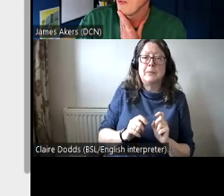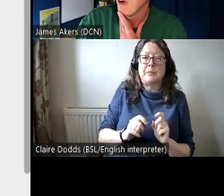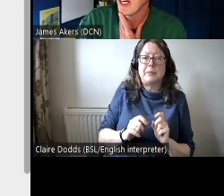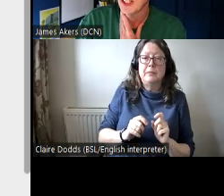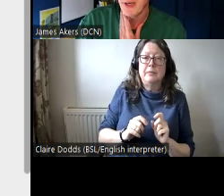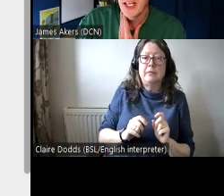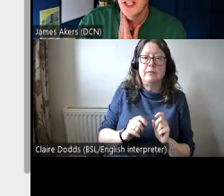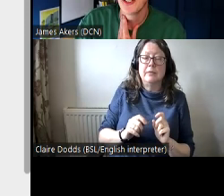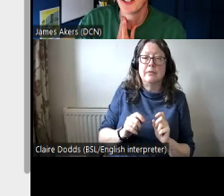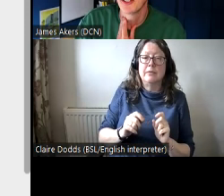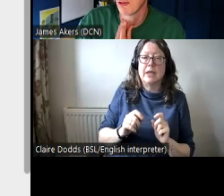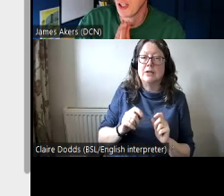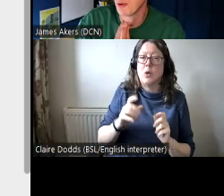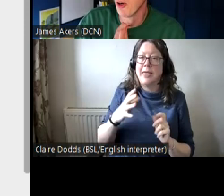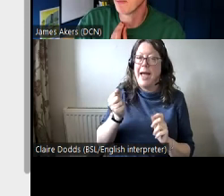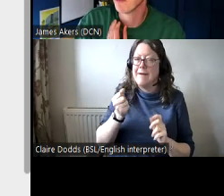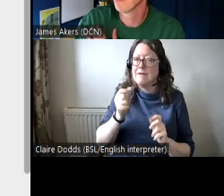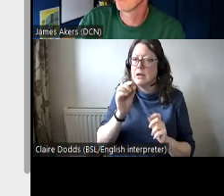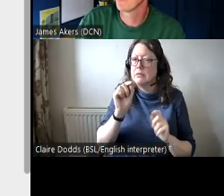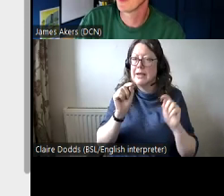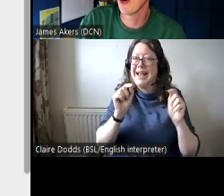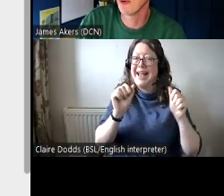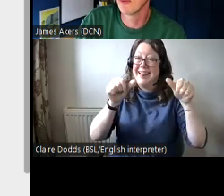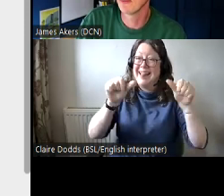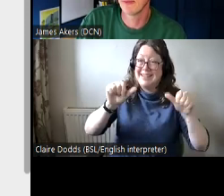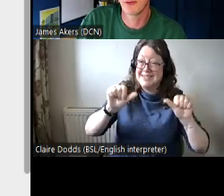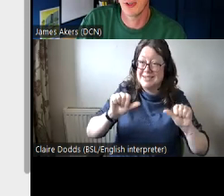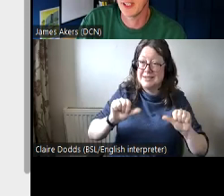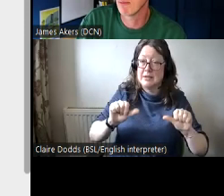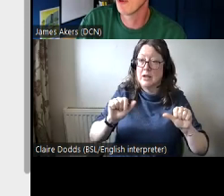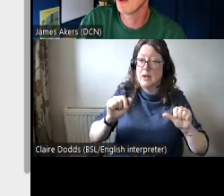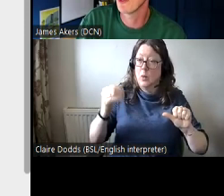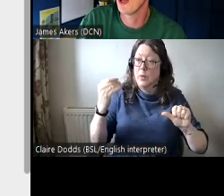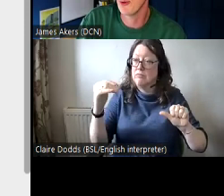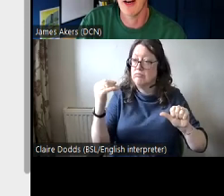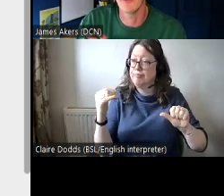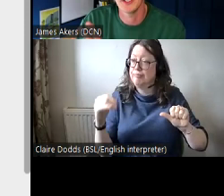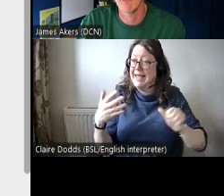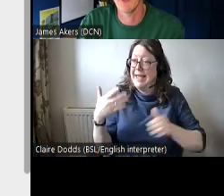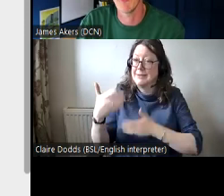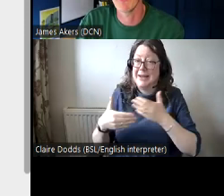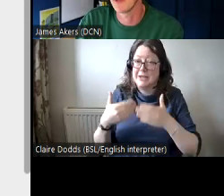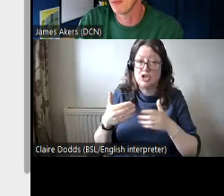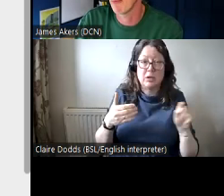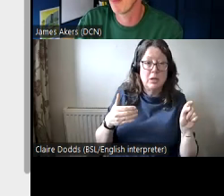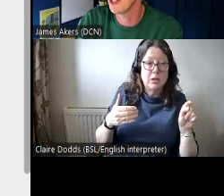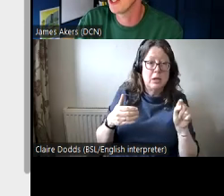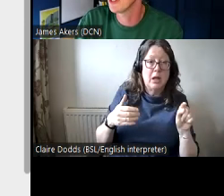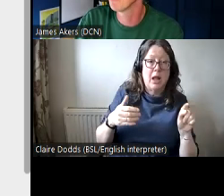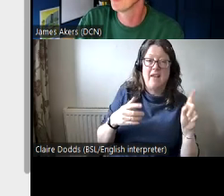there are explanations for each one. For example, do you have this many web pages?